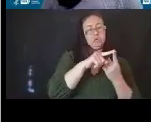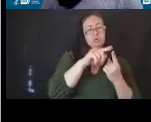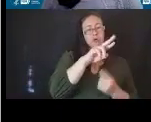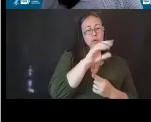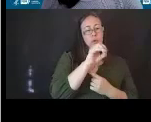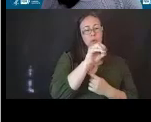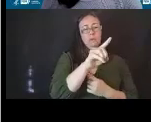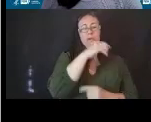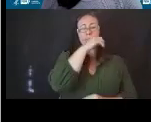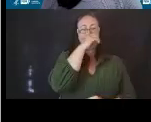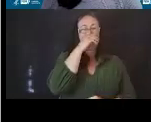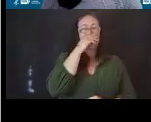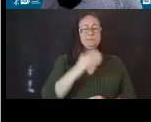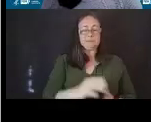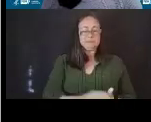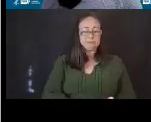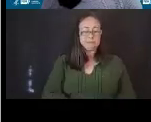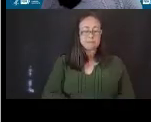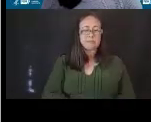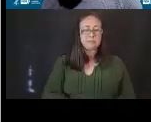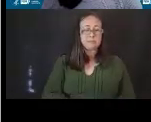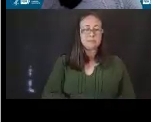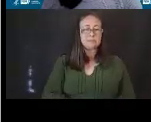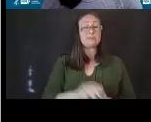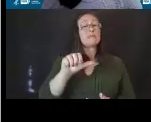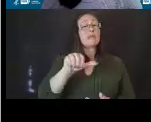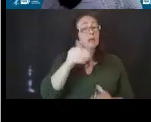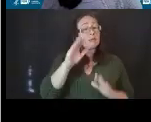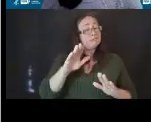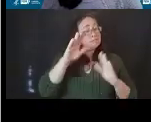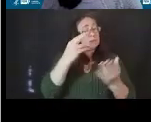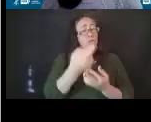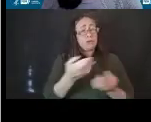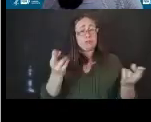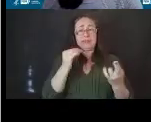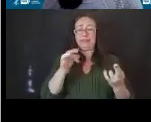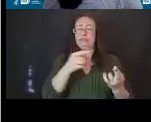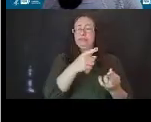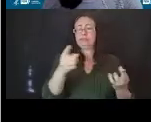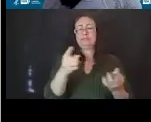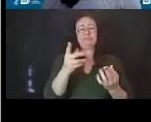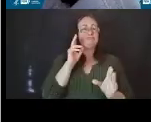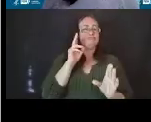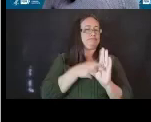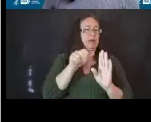then you can discuss with your program officer, "Does it make sense to submit a renewal application,